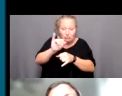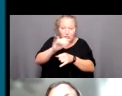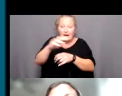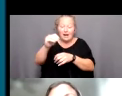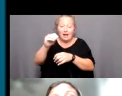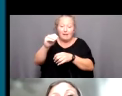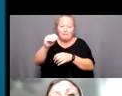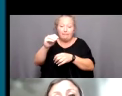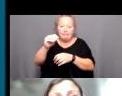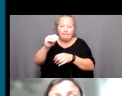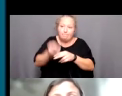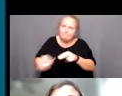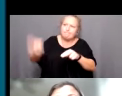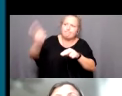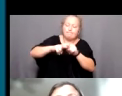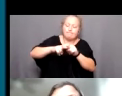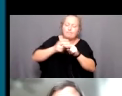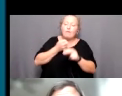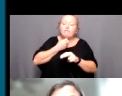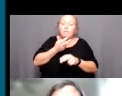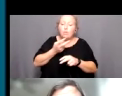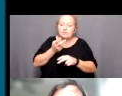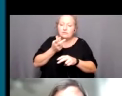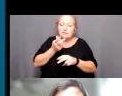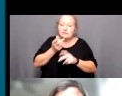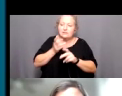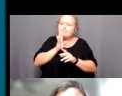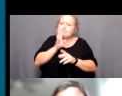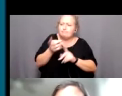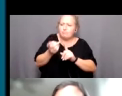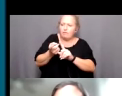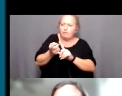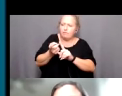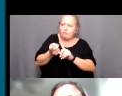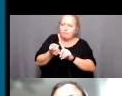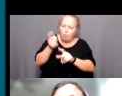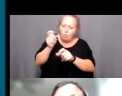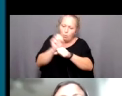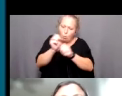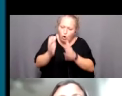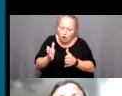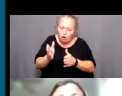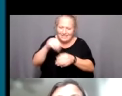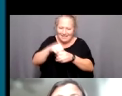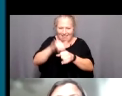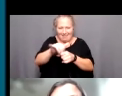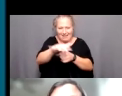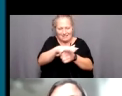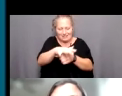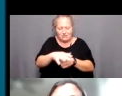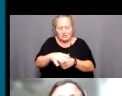the voice of workers in these sectors. they're also considered high road